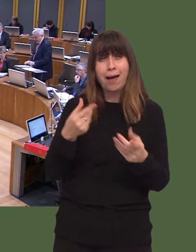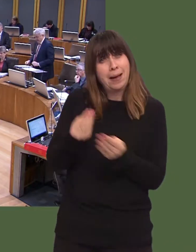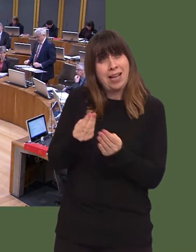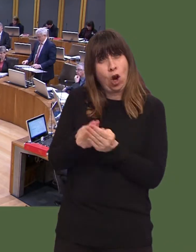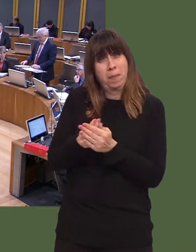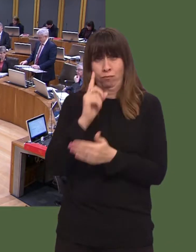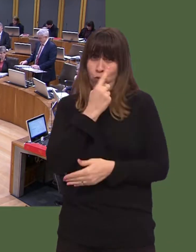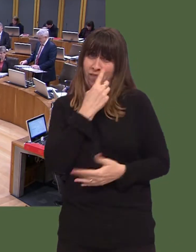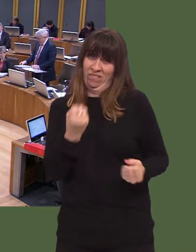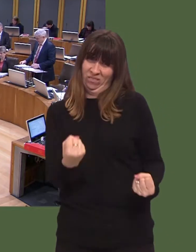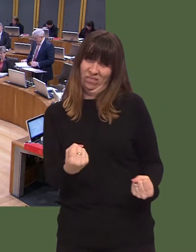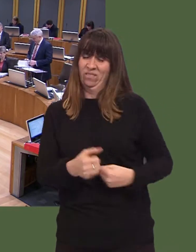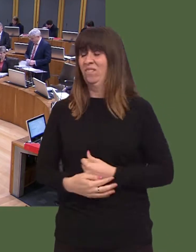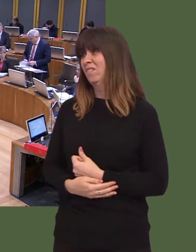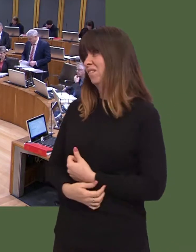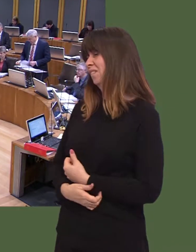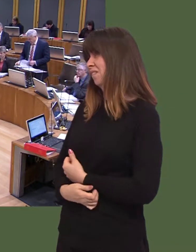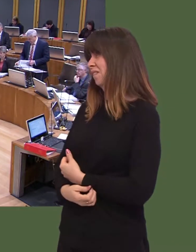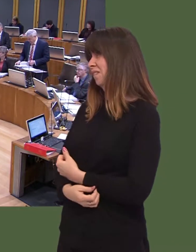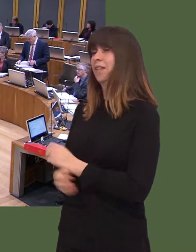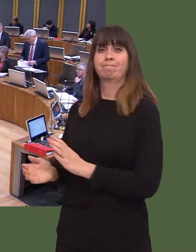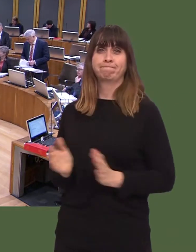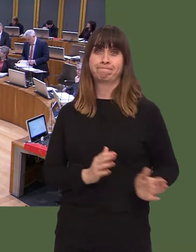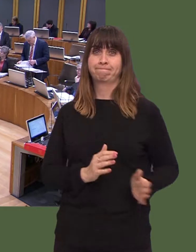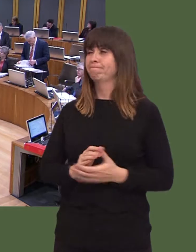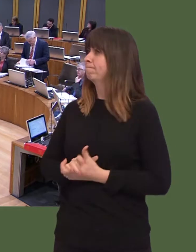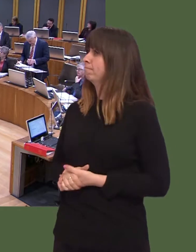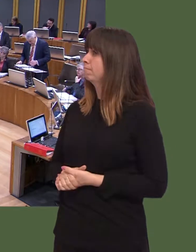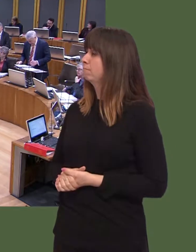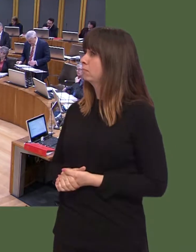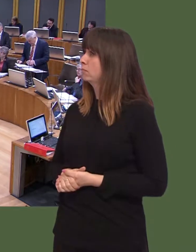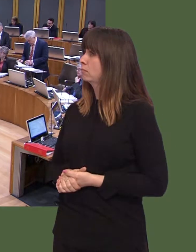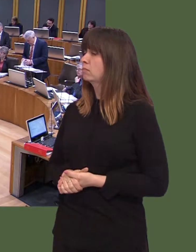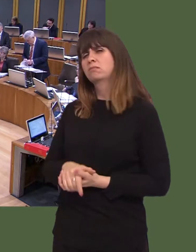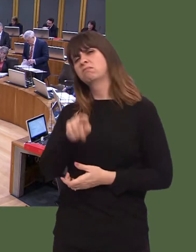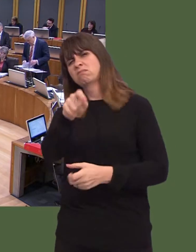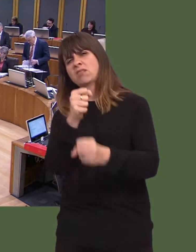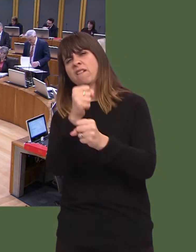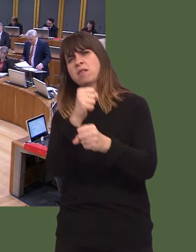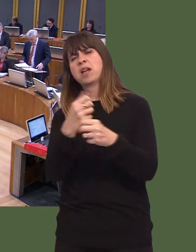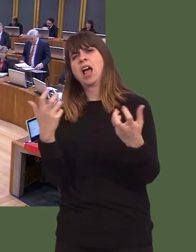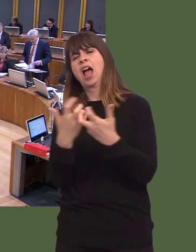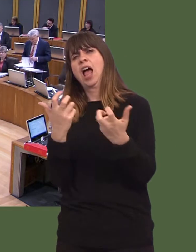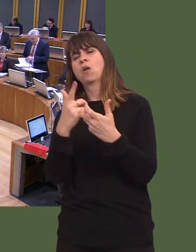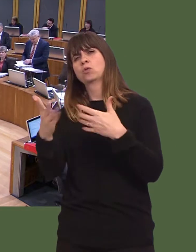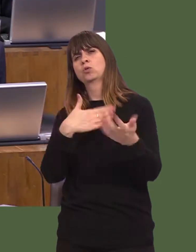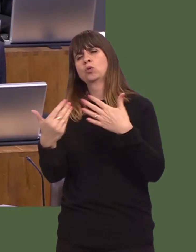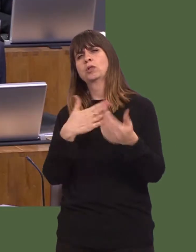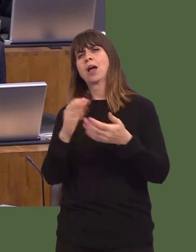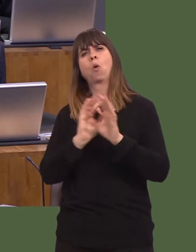Jeremy Miles: 2. What is the Welsh Government doing to tackle rough sleeping in Wales? OAQ(5)0518(FM) Carwyn Jones: Rough sleeping, we know, is